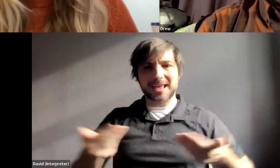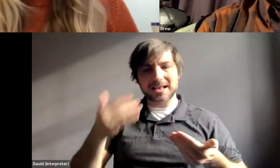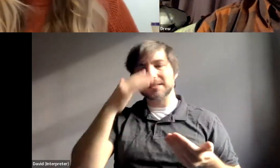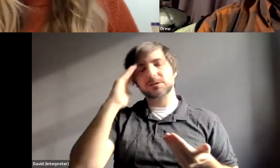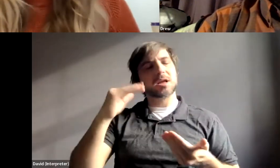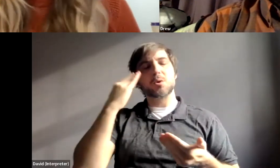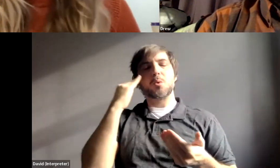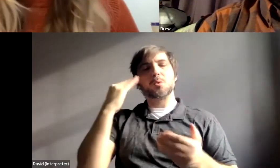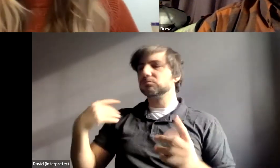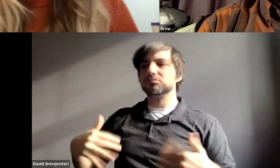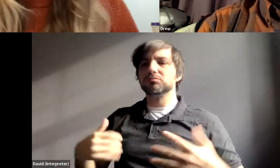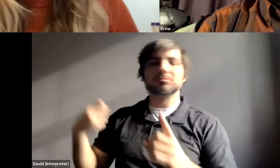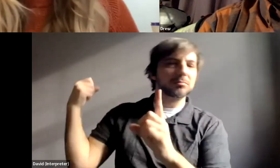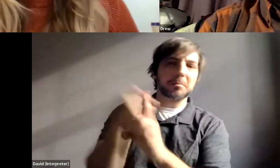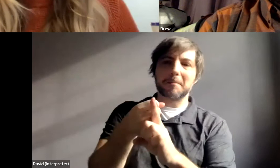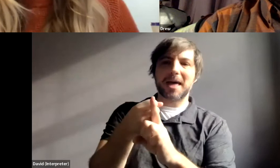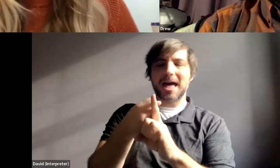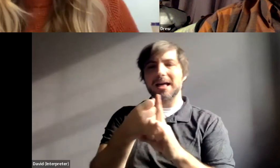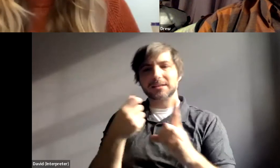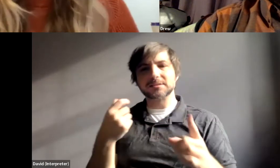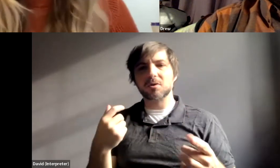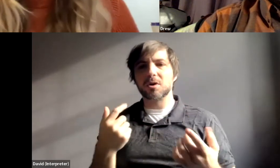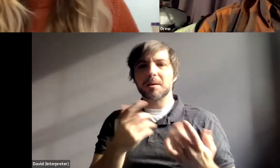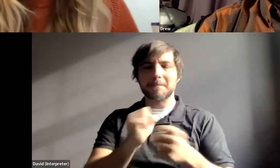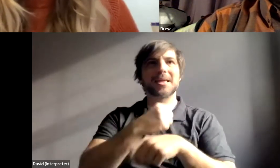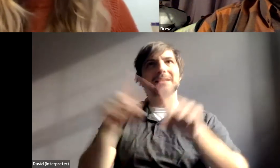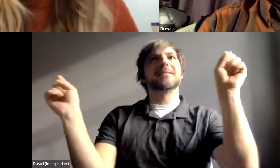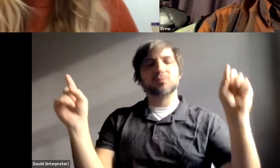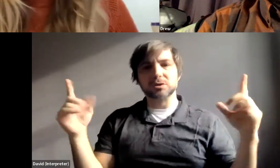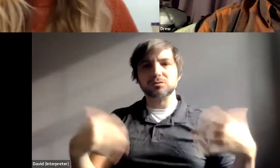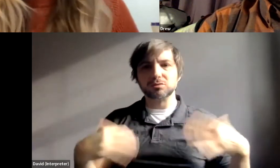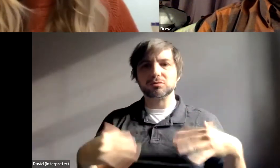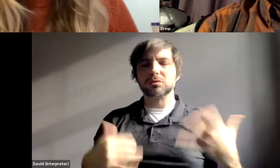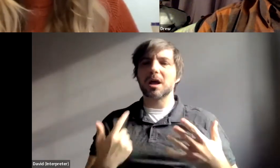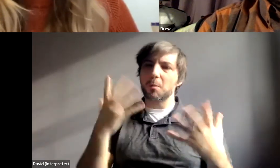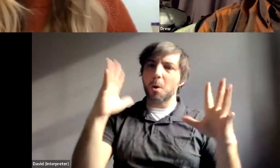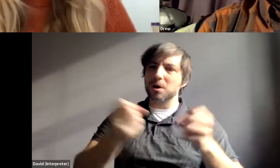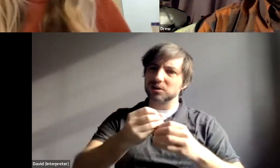difference. A goal is to expand to more events and not just a select few